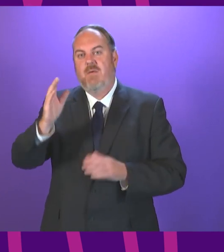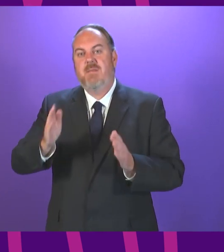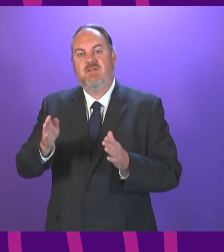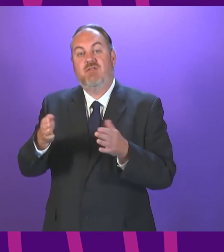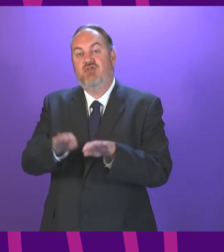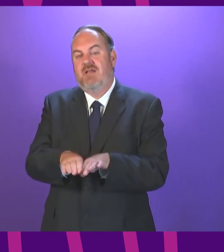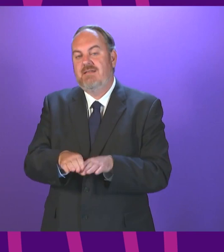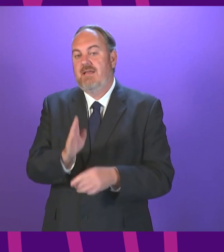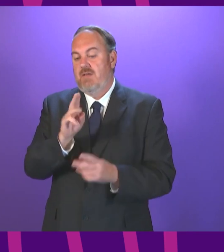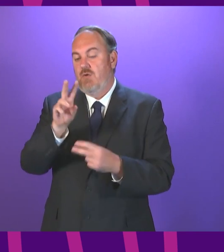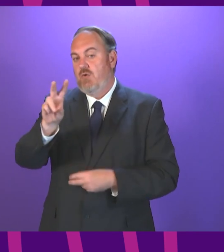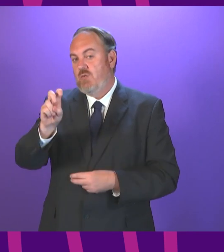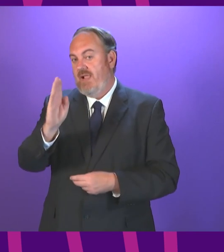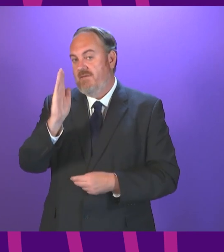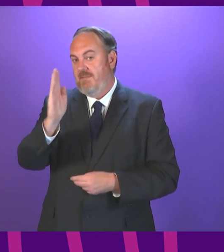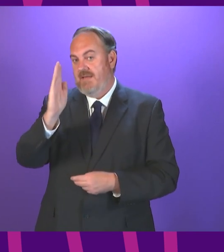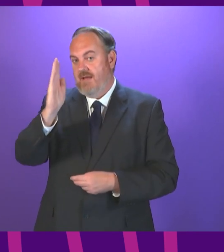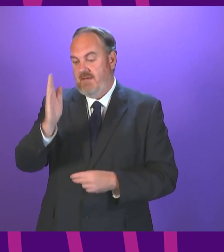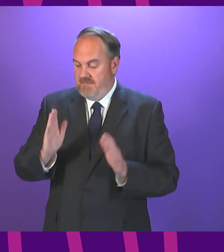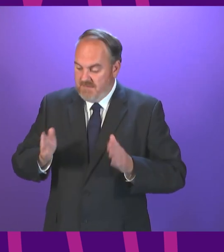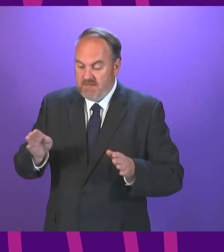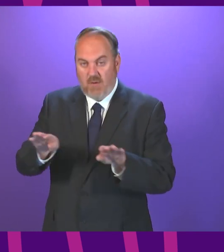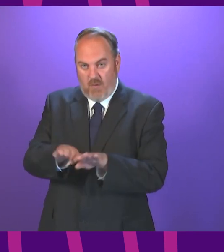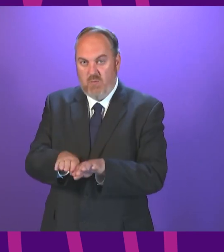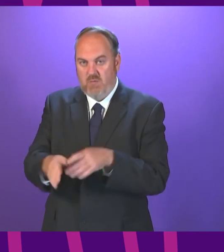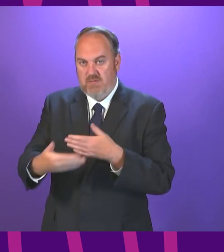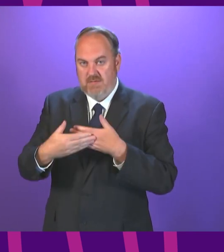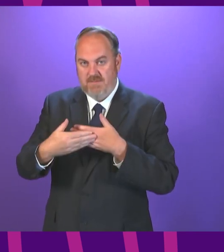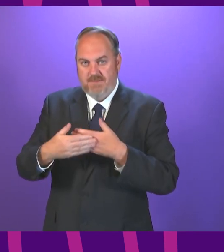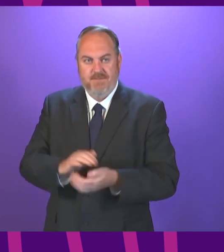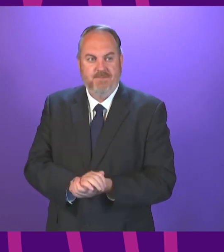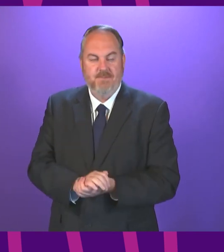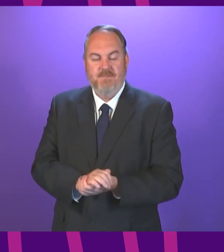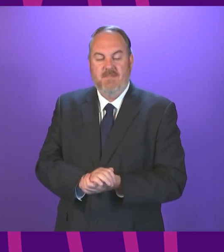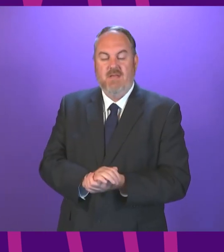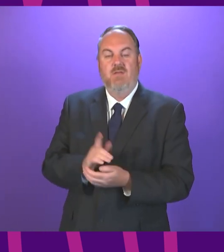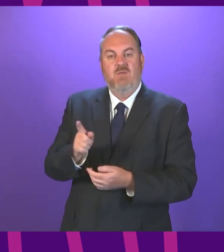had previously indicated for level 0, which was that venues would follow local licensing rules.